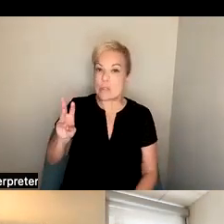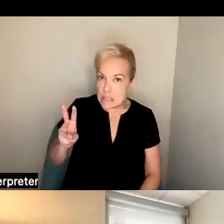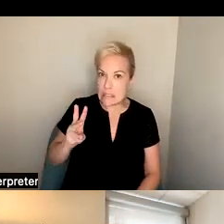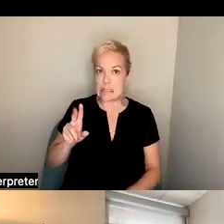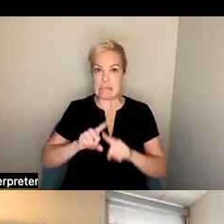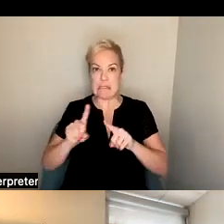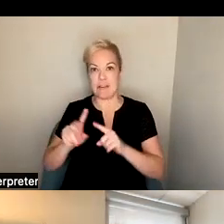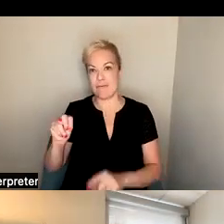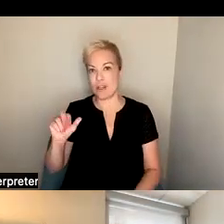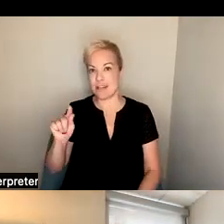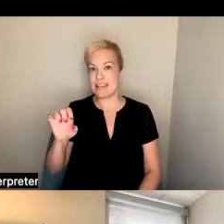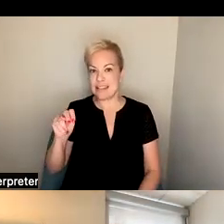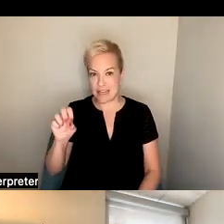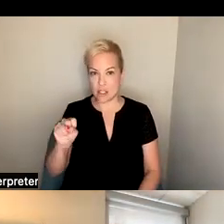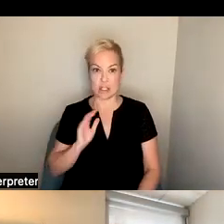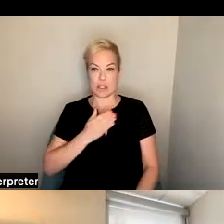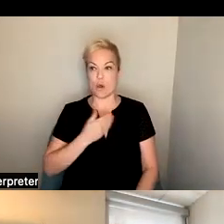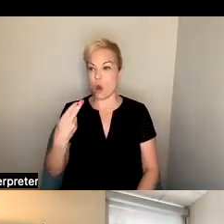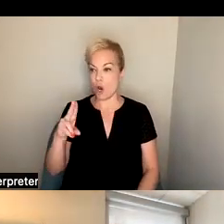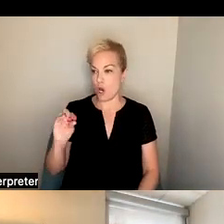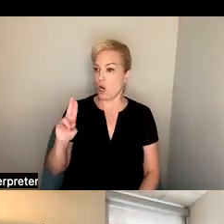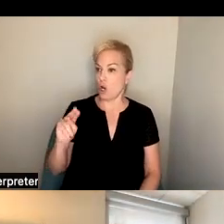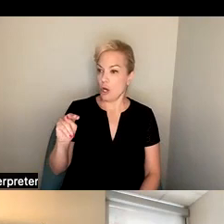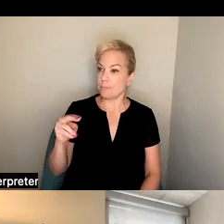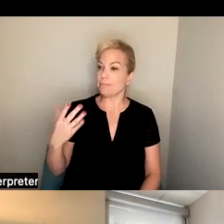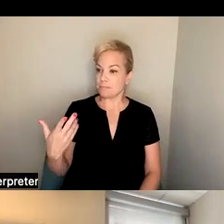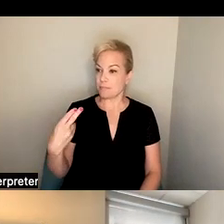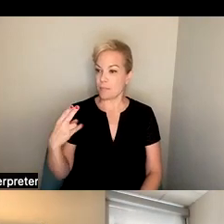the Haudenosaunee have different outlooks and different interpretations of stories and